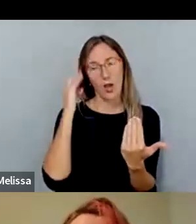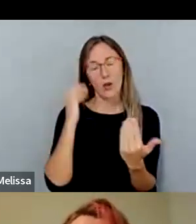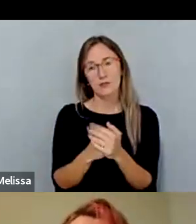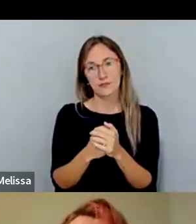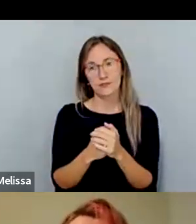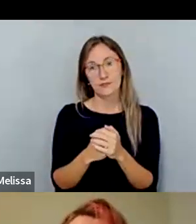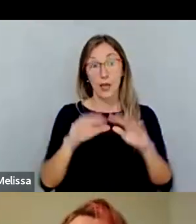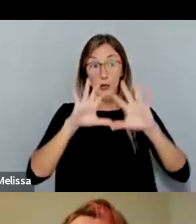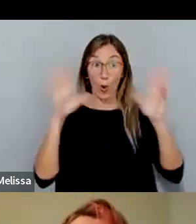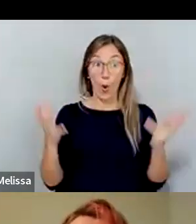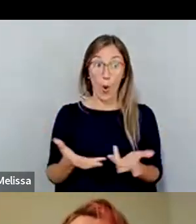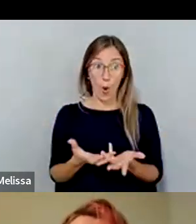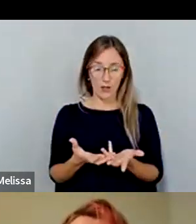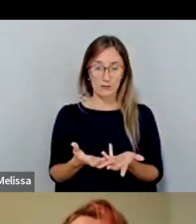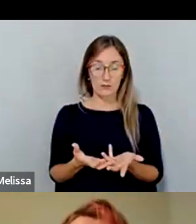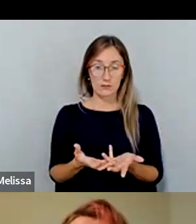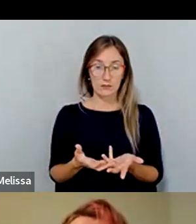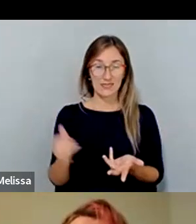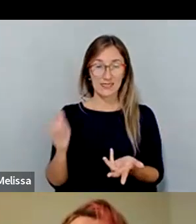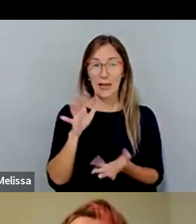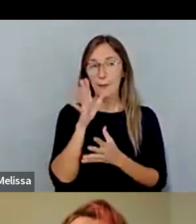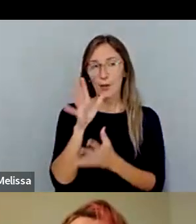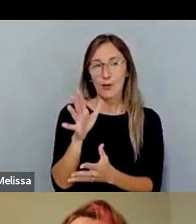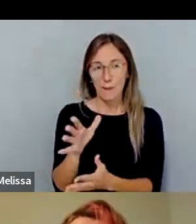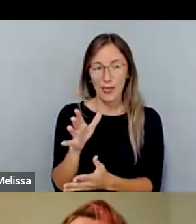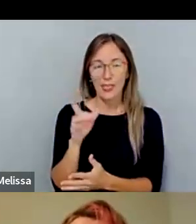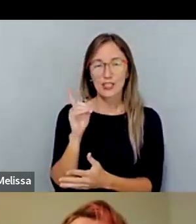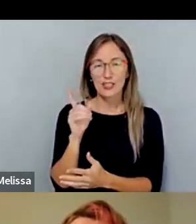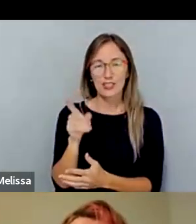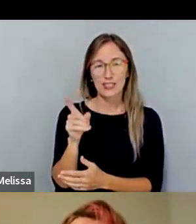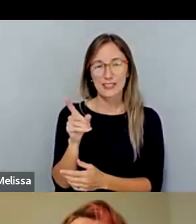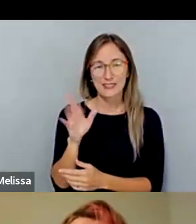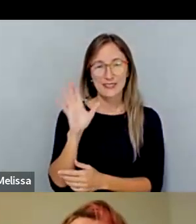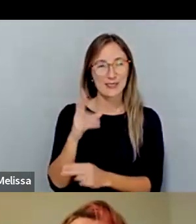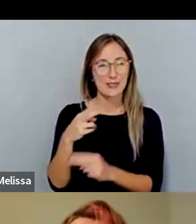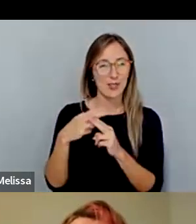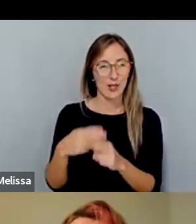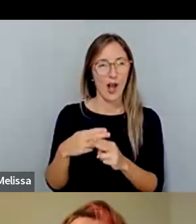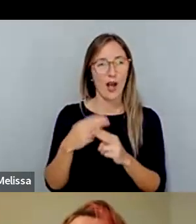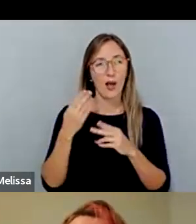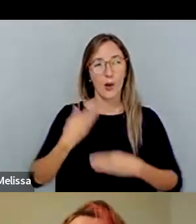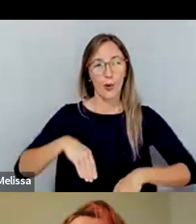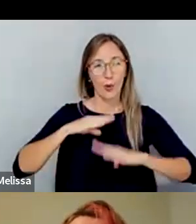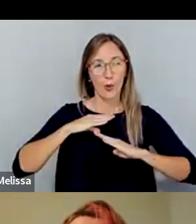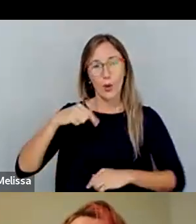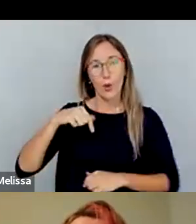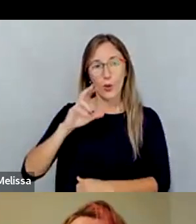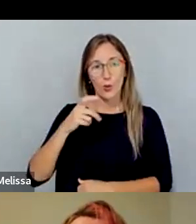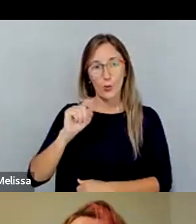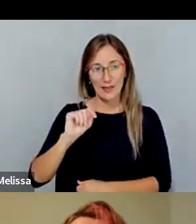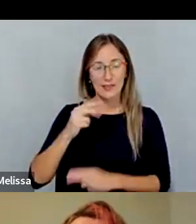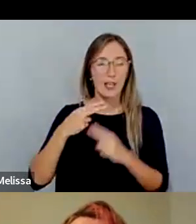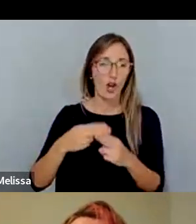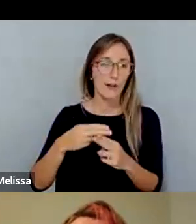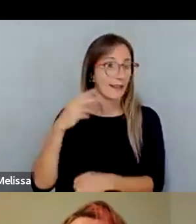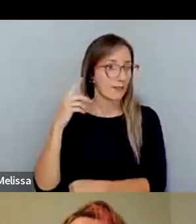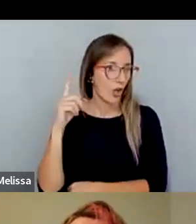are incredibly complex and complicated and they aren't easy. When you take